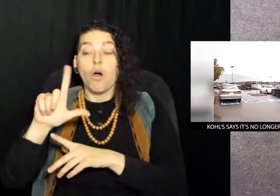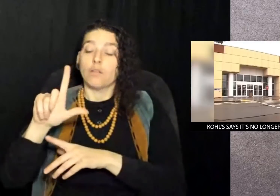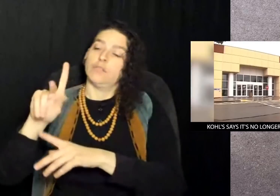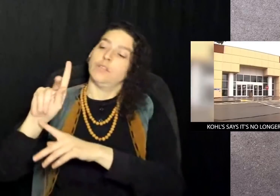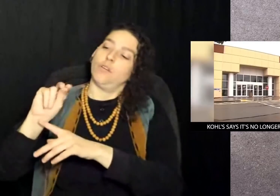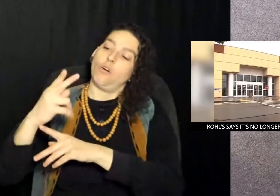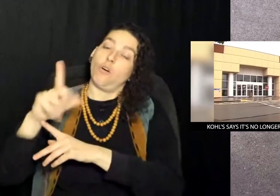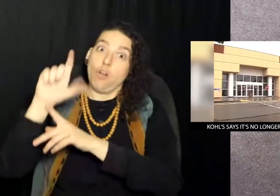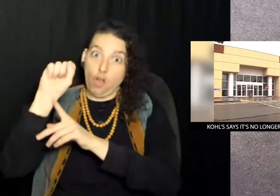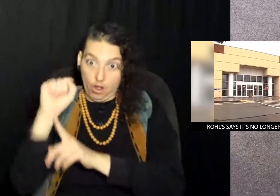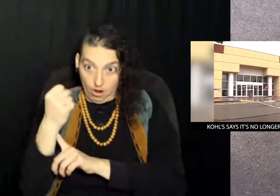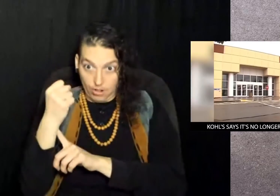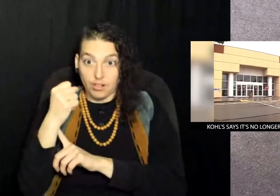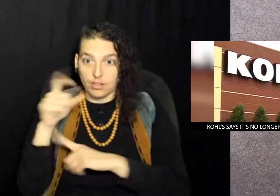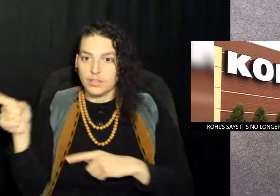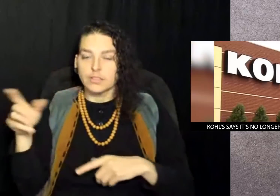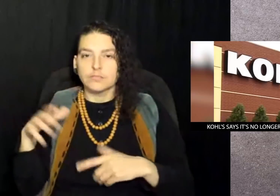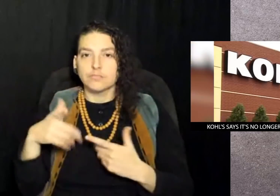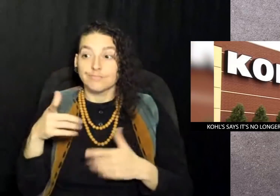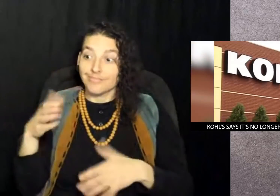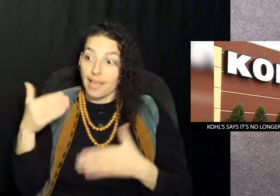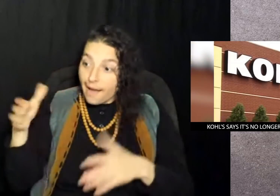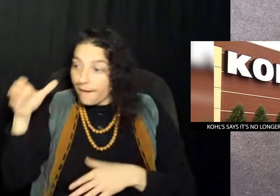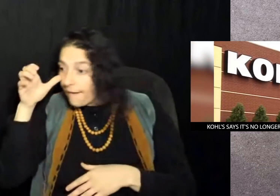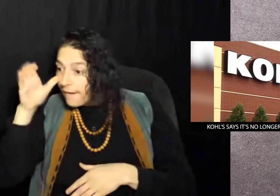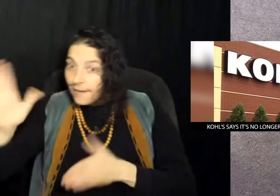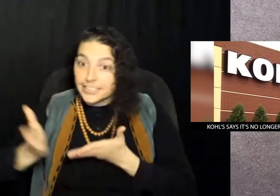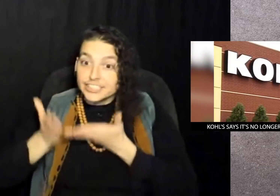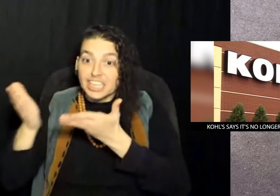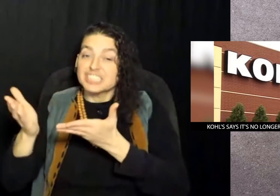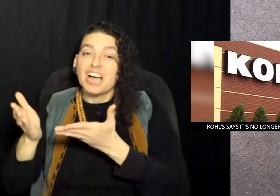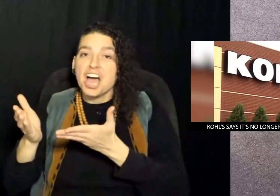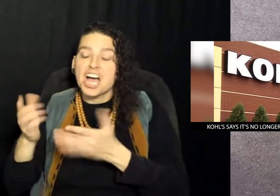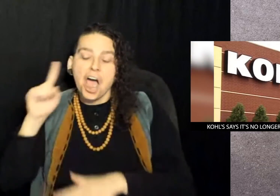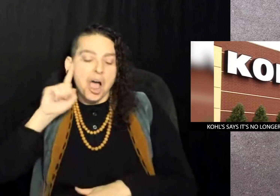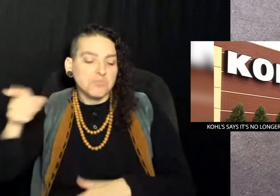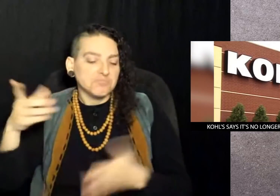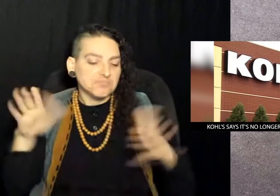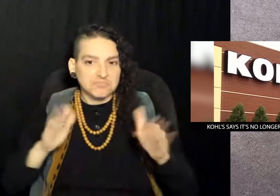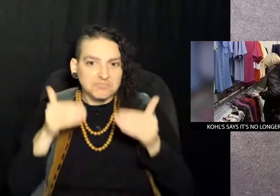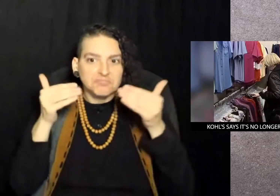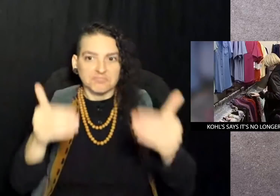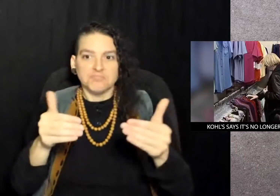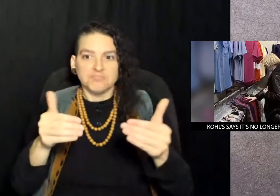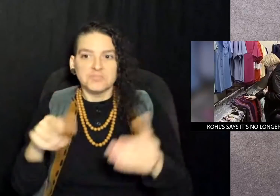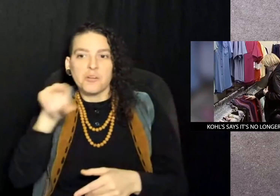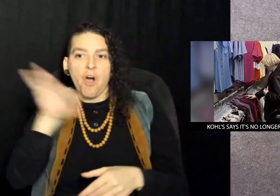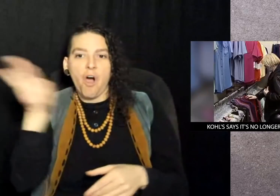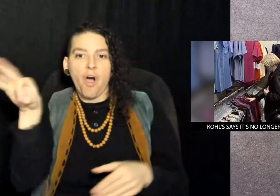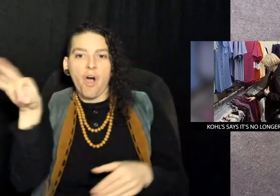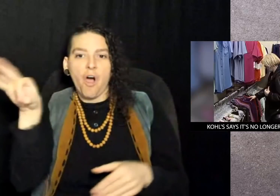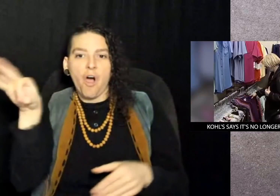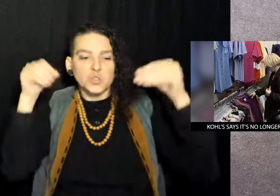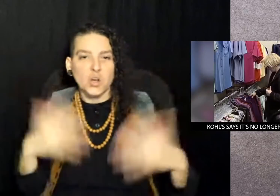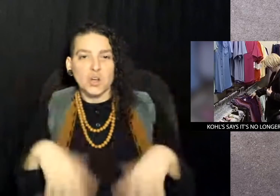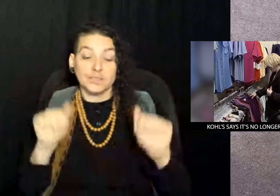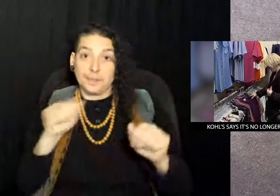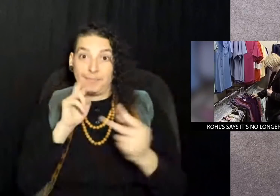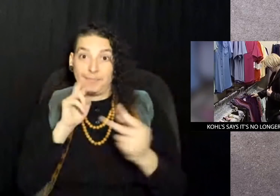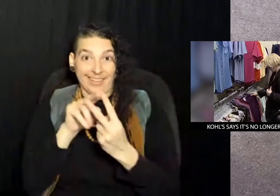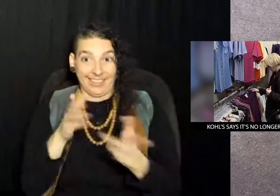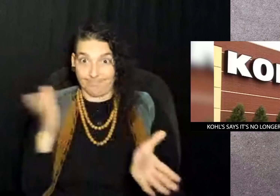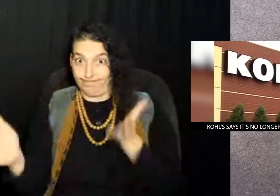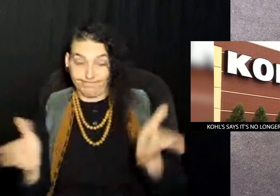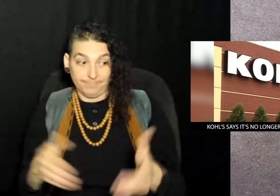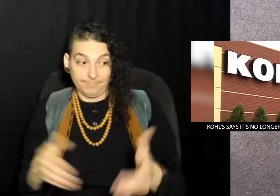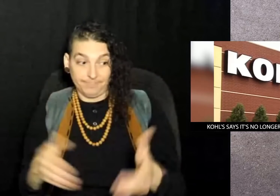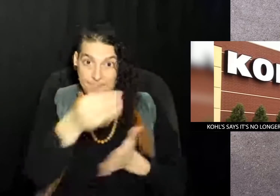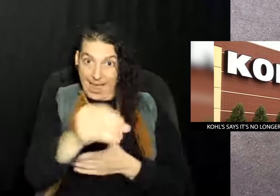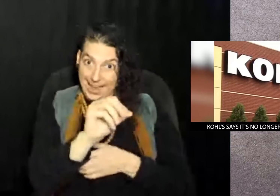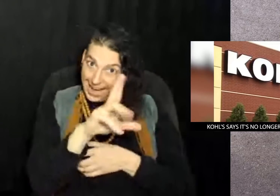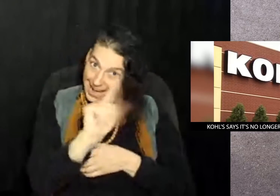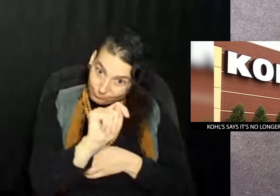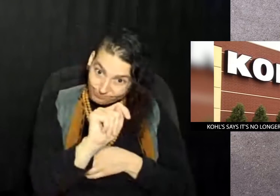but Kohl's is not listening to suggestions for a spinoff or a buyout